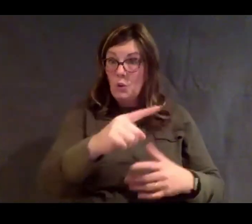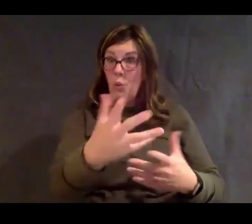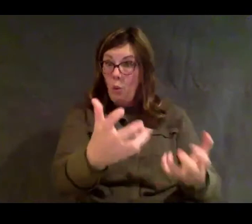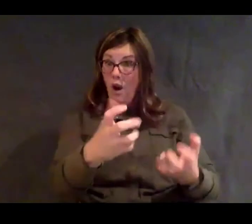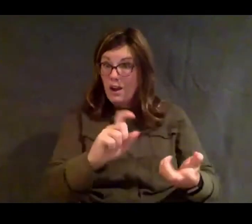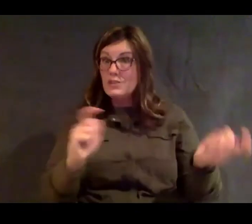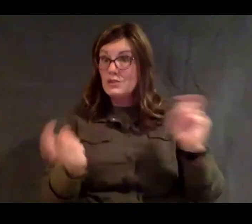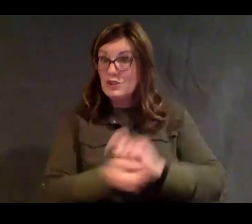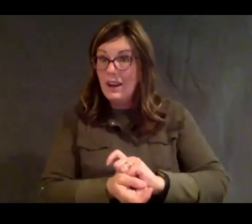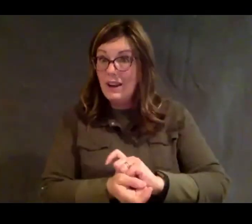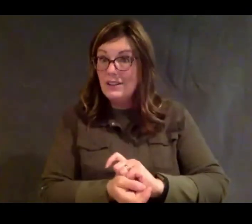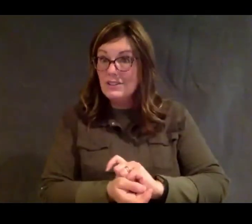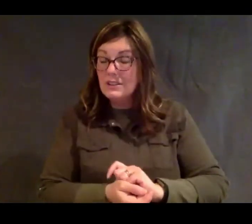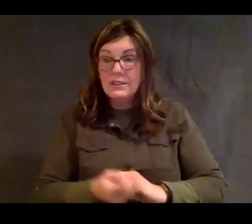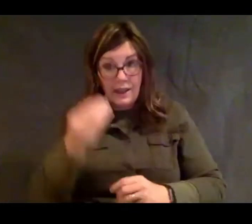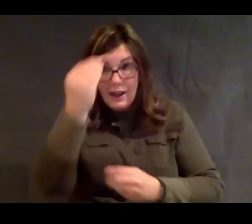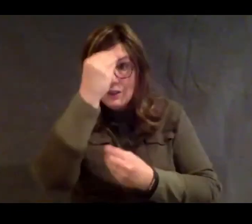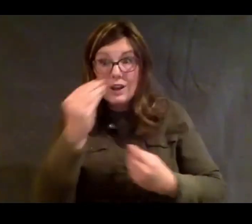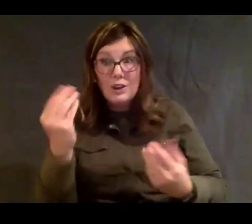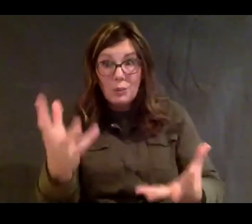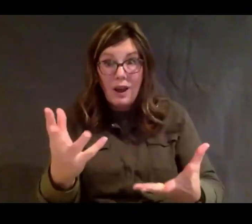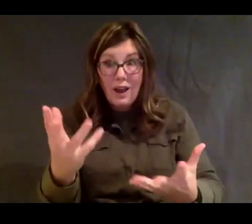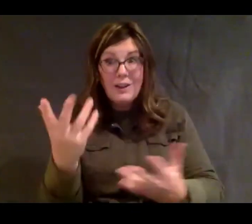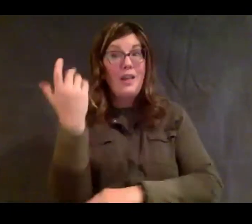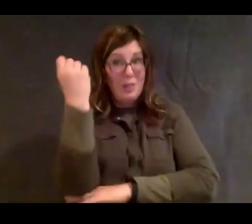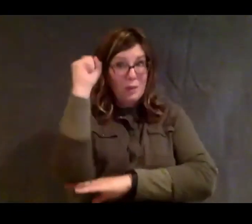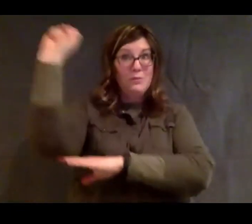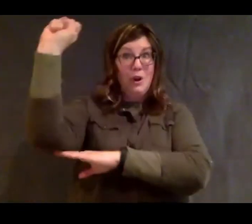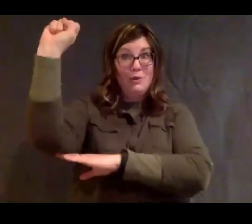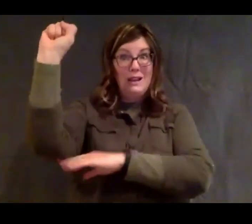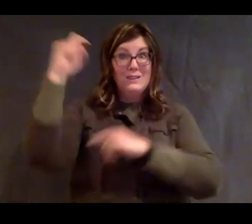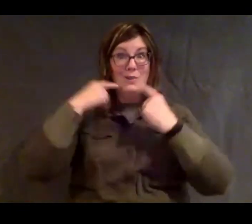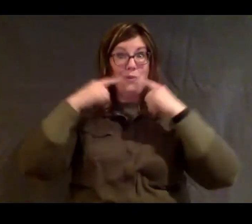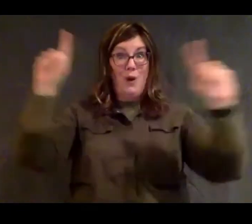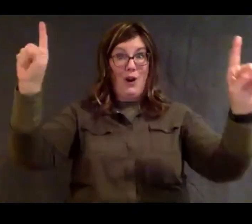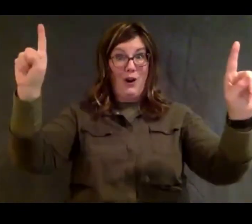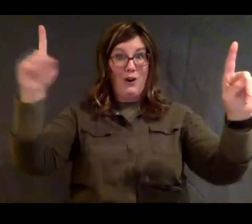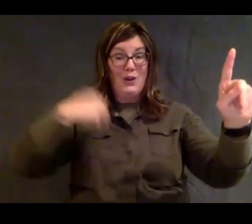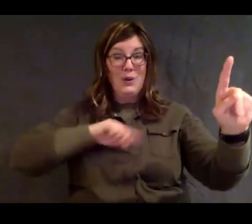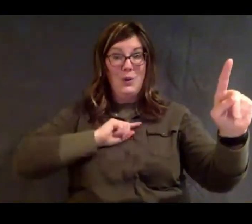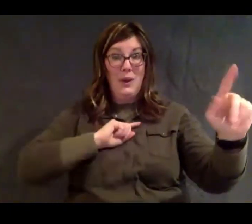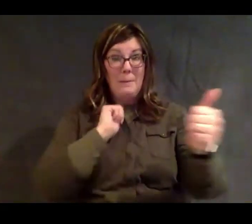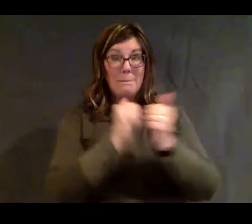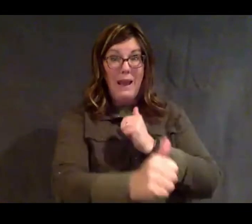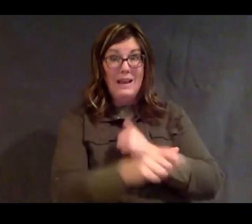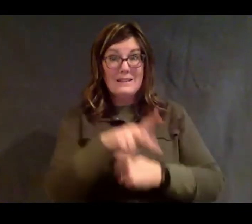and i tell you what those protests work worked we passed in a bill 217 law enforcement reform